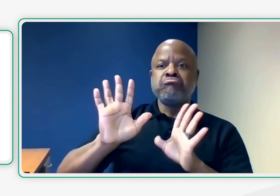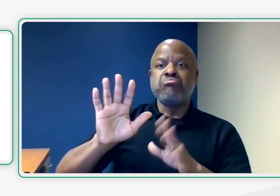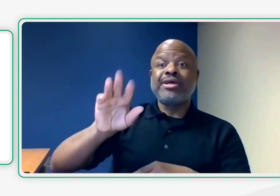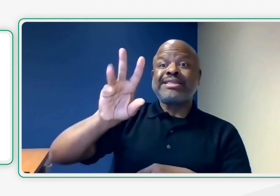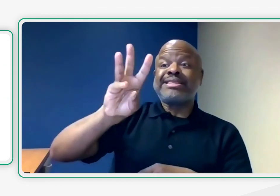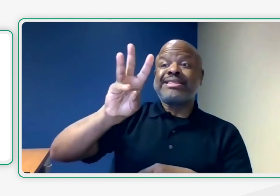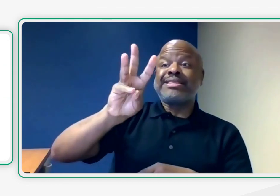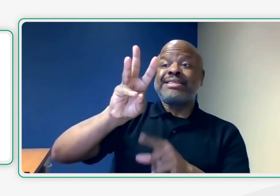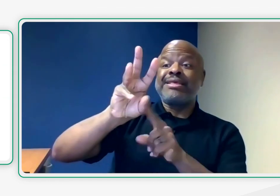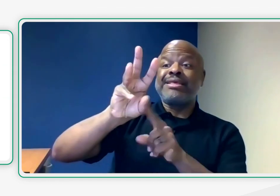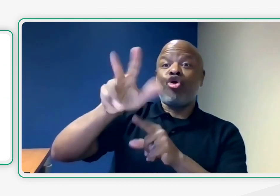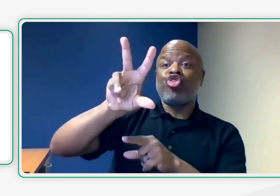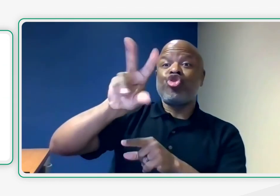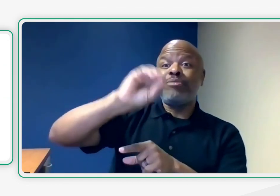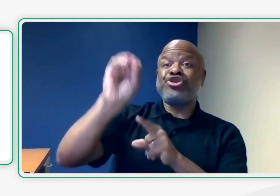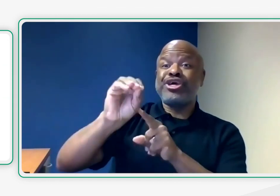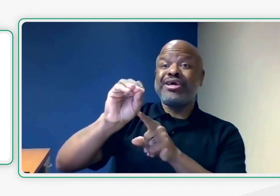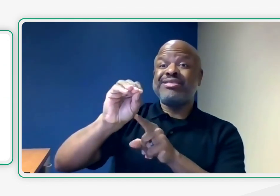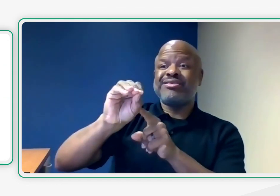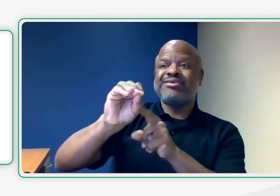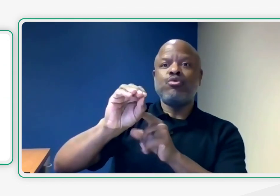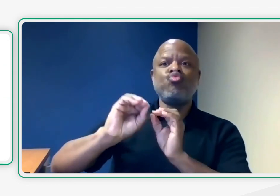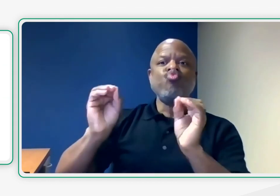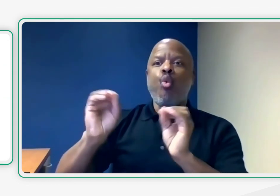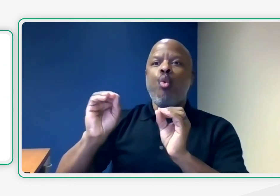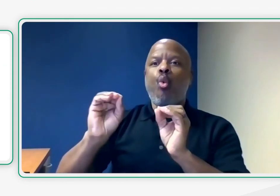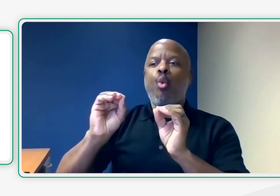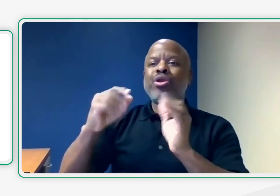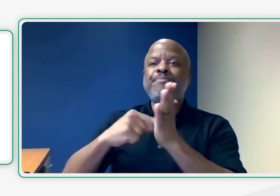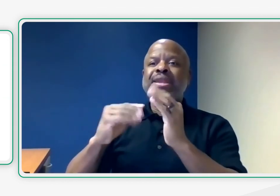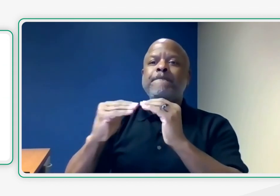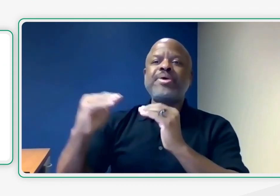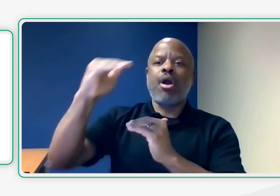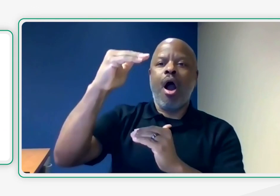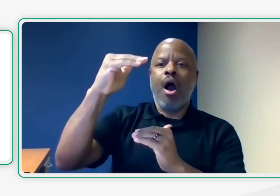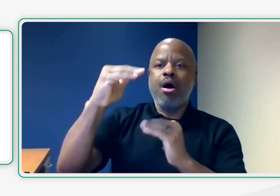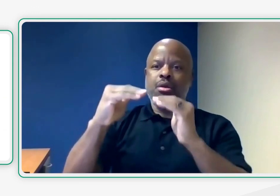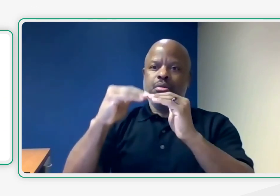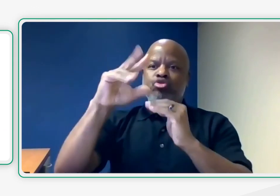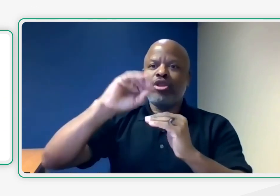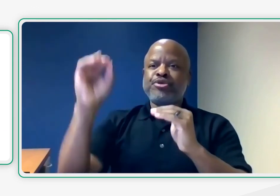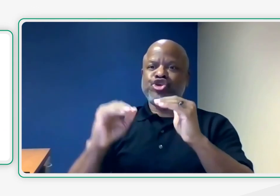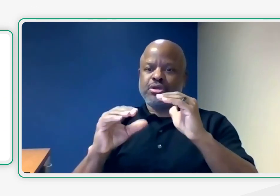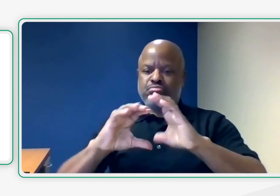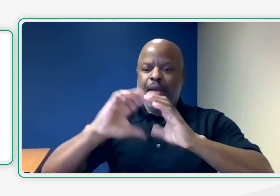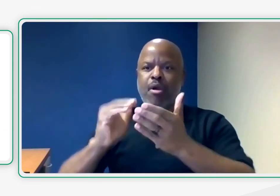This makes up 30-35%. The remaining 60-65% of your credit score,